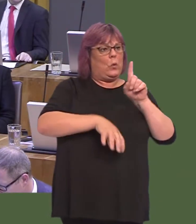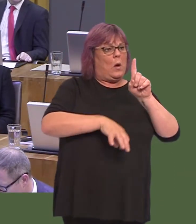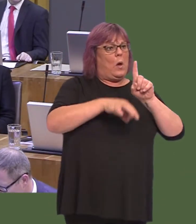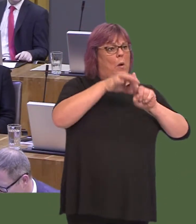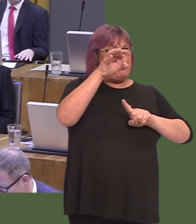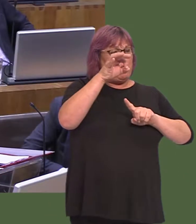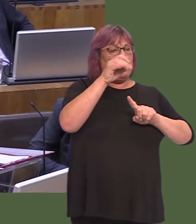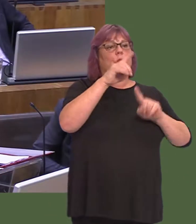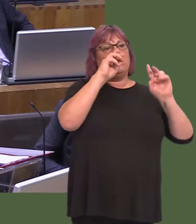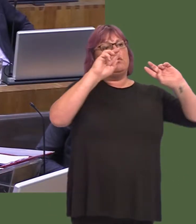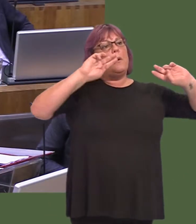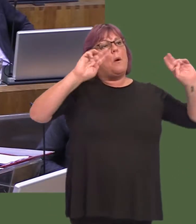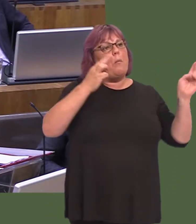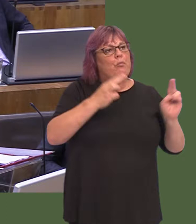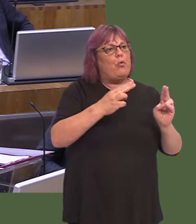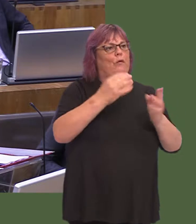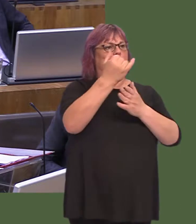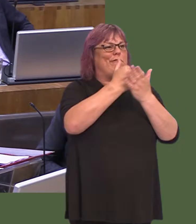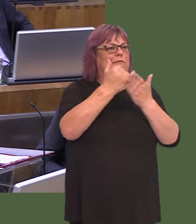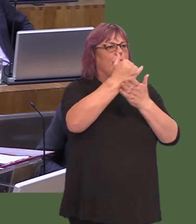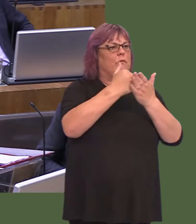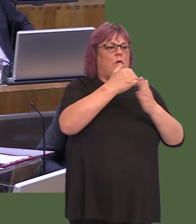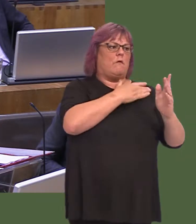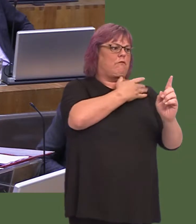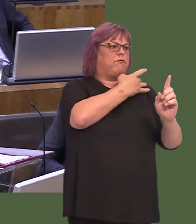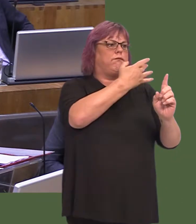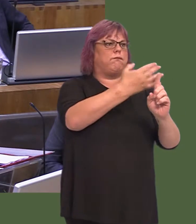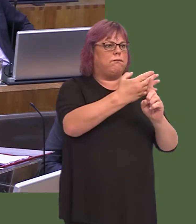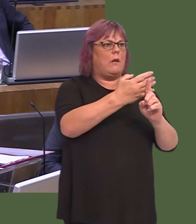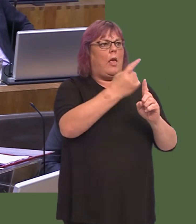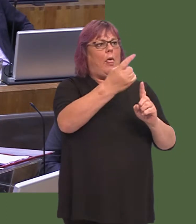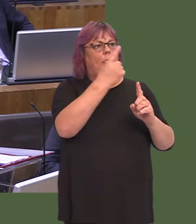taken many strides in reducing their emissions over the years, and that has had an effect